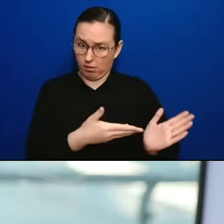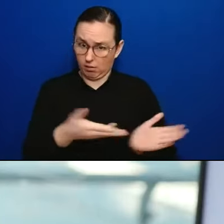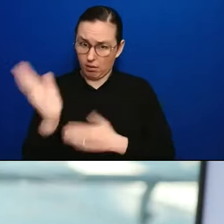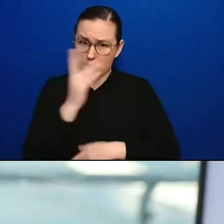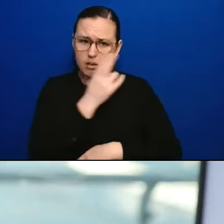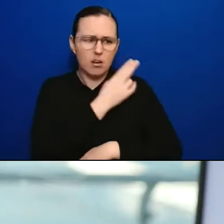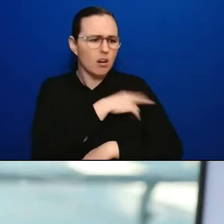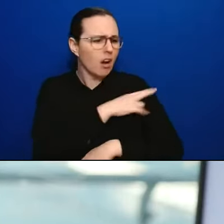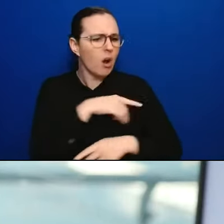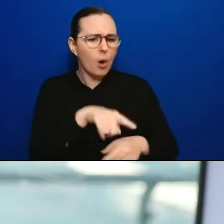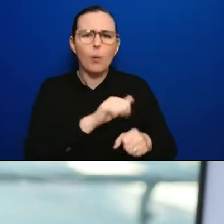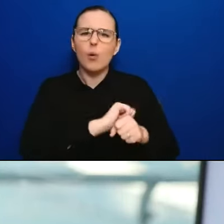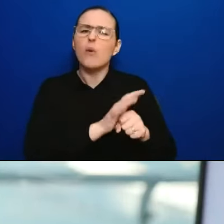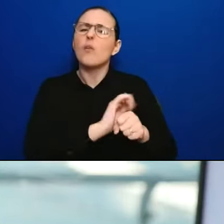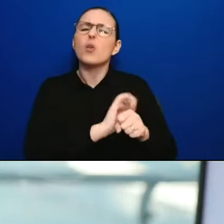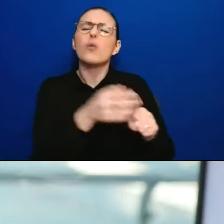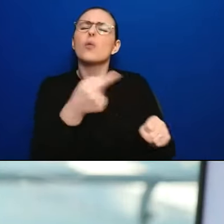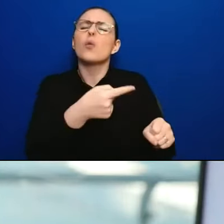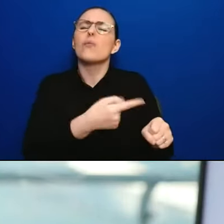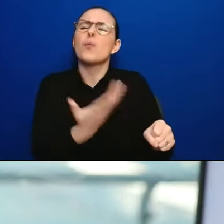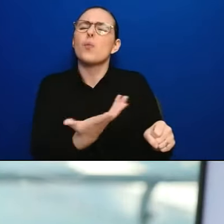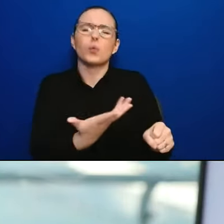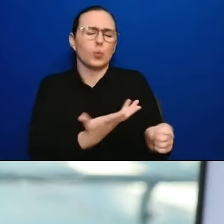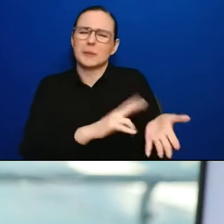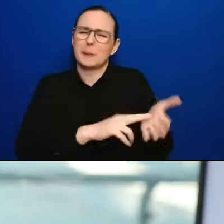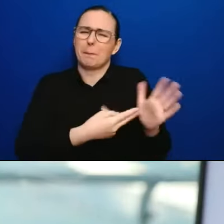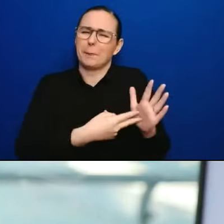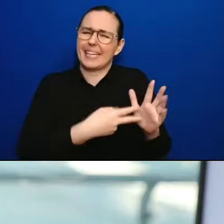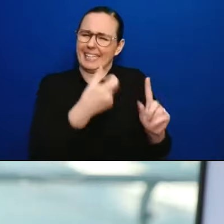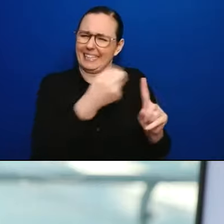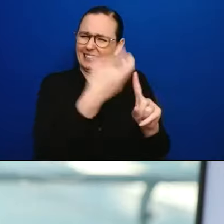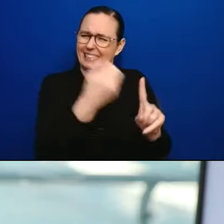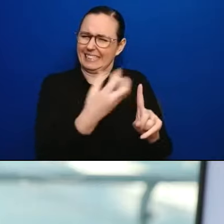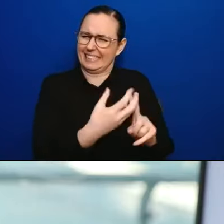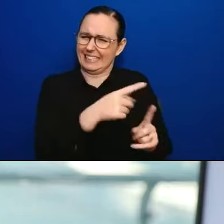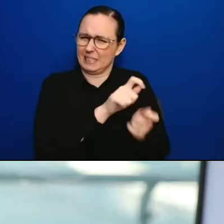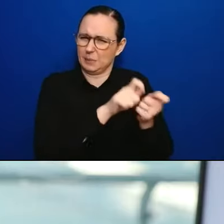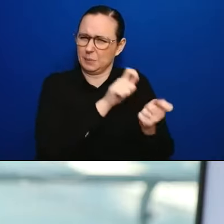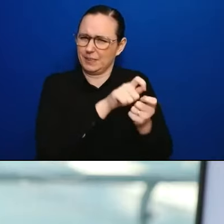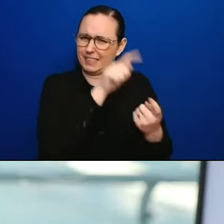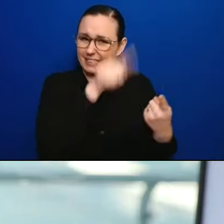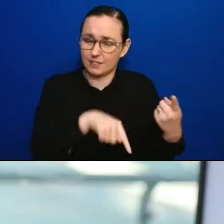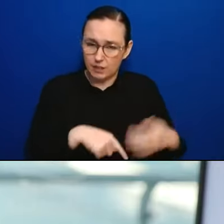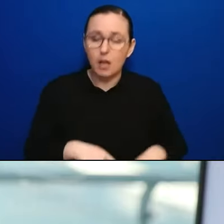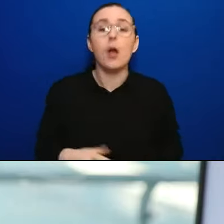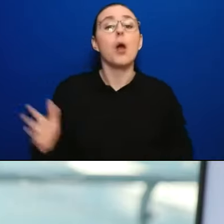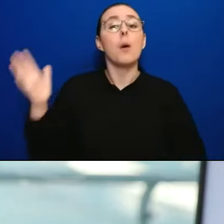the information that we've done to look at who is in hospital right now.